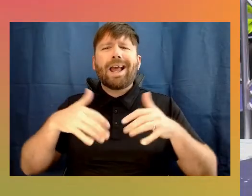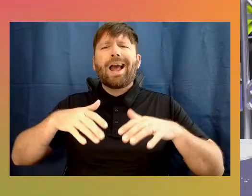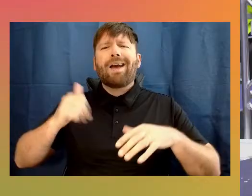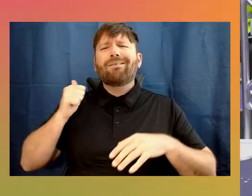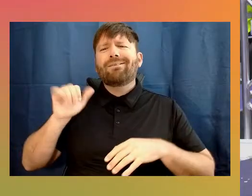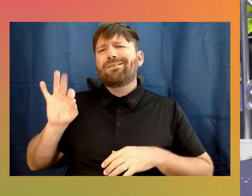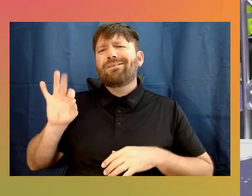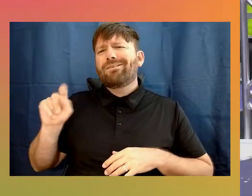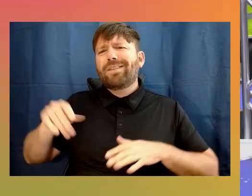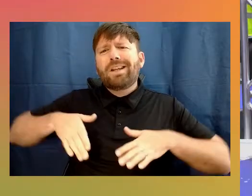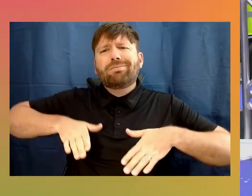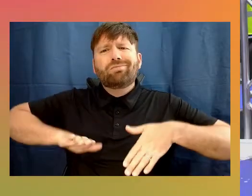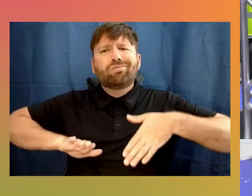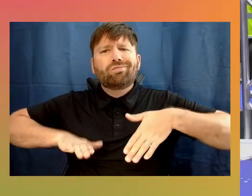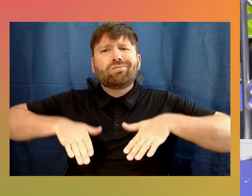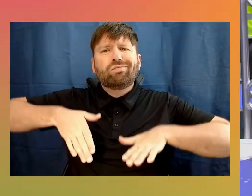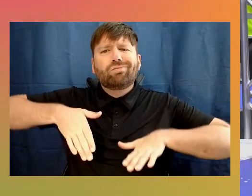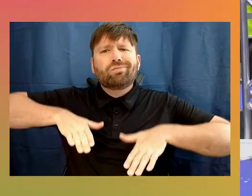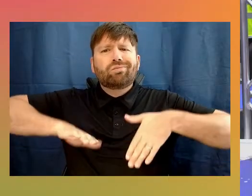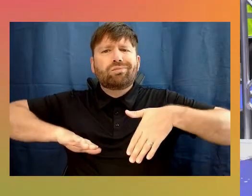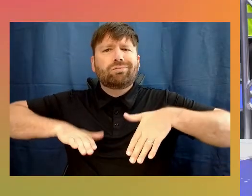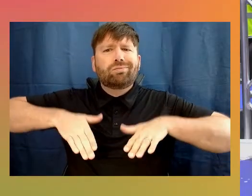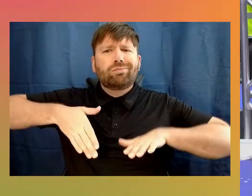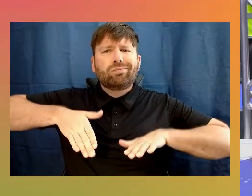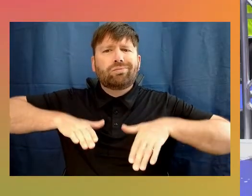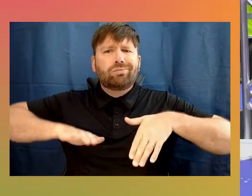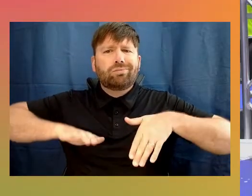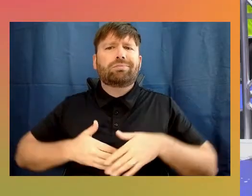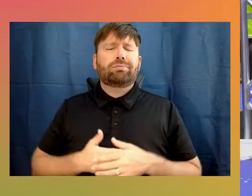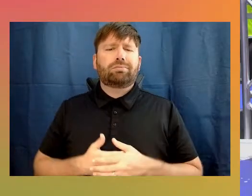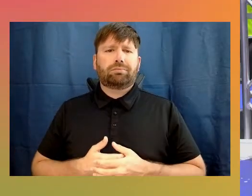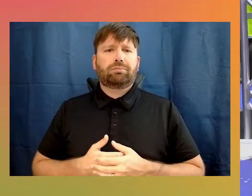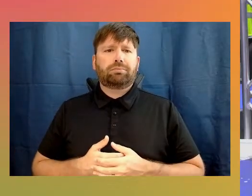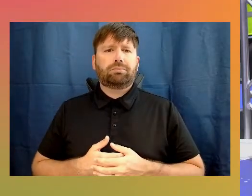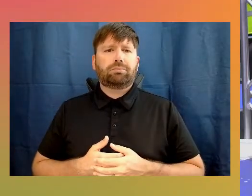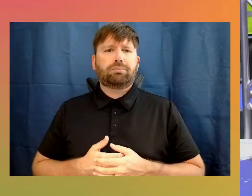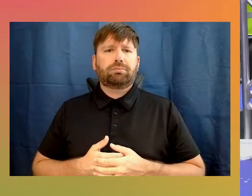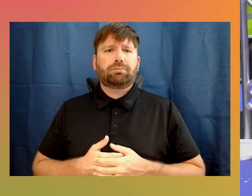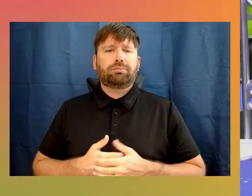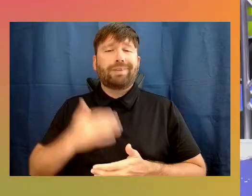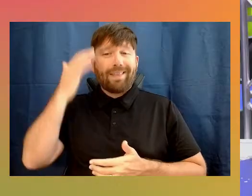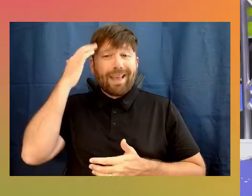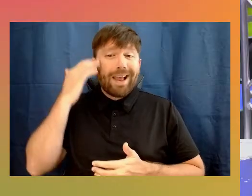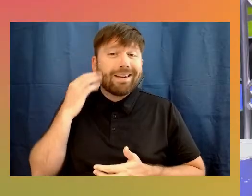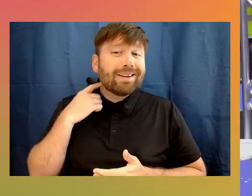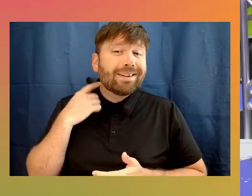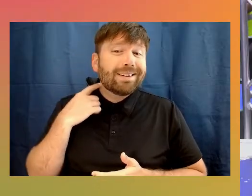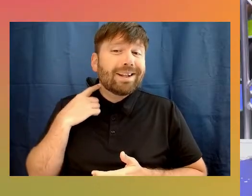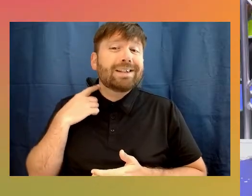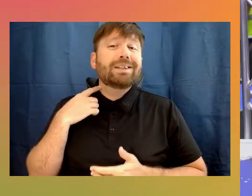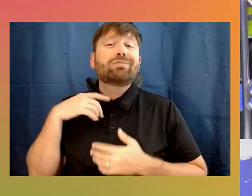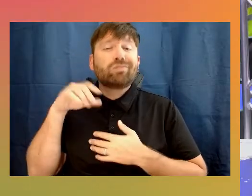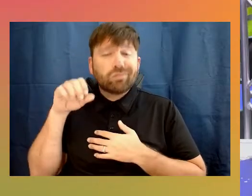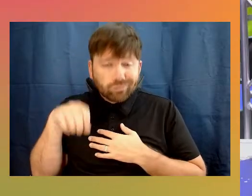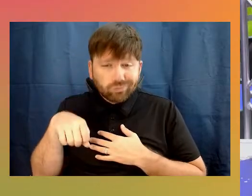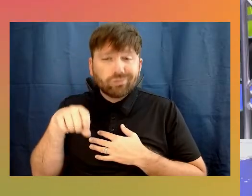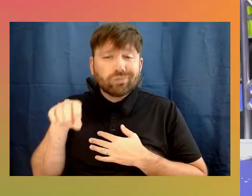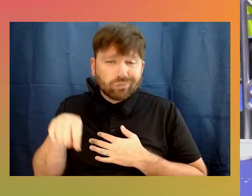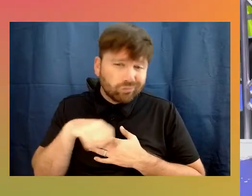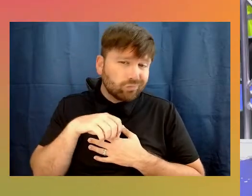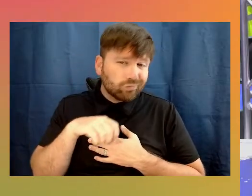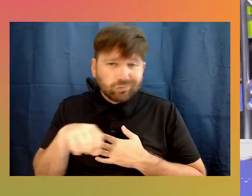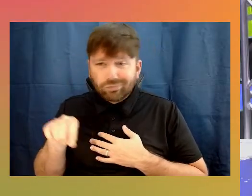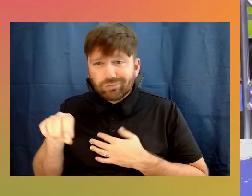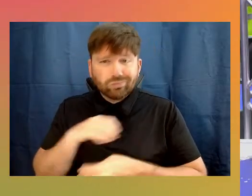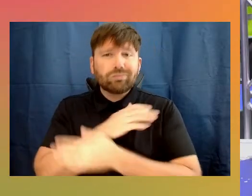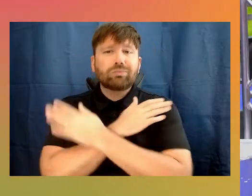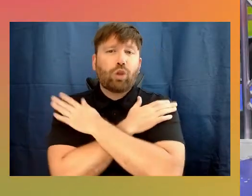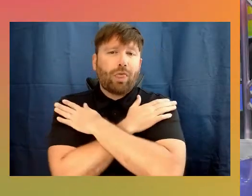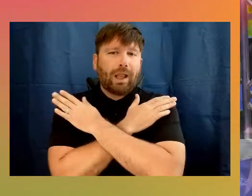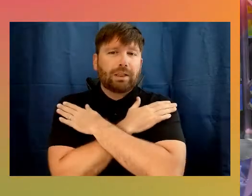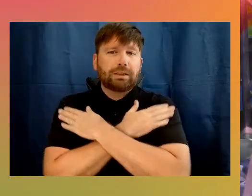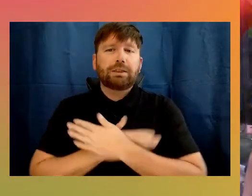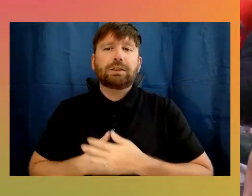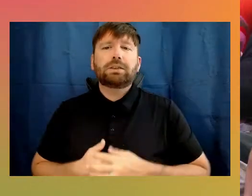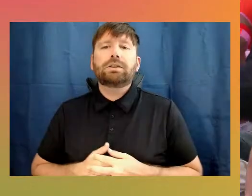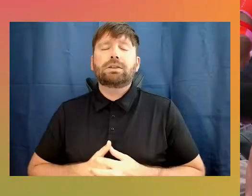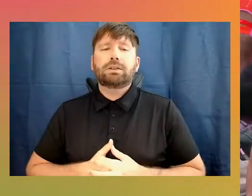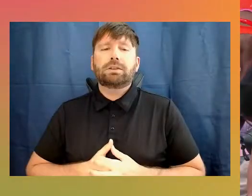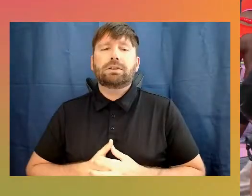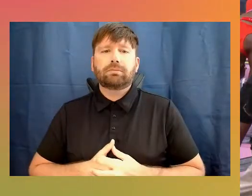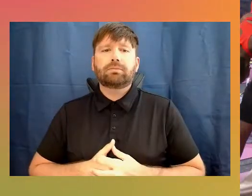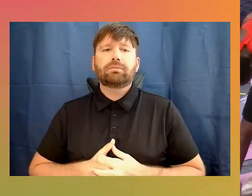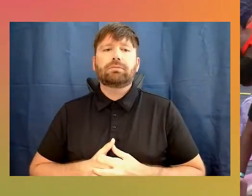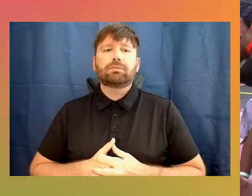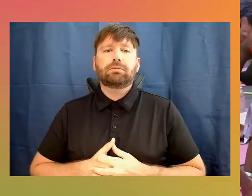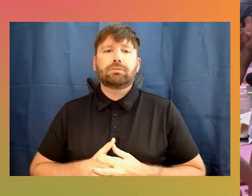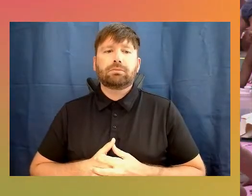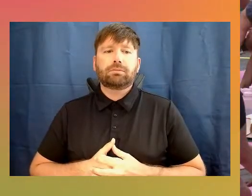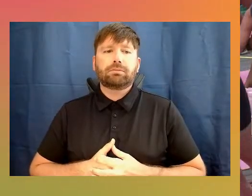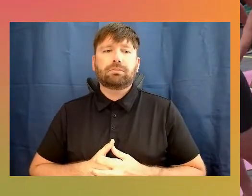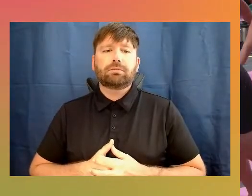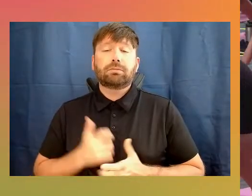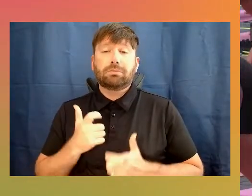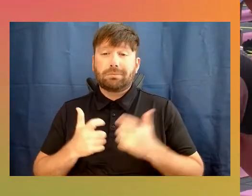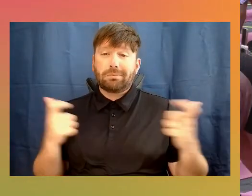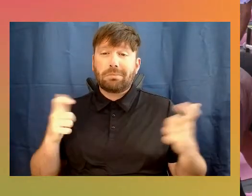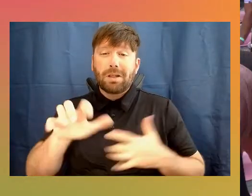HIP FLIPS, UP AND BACK.